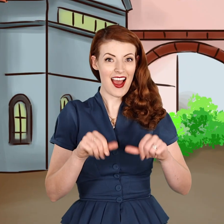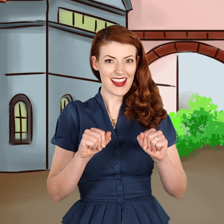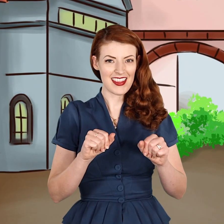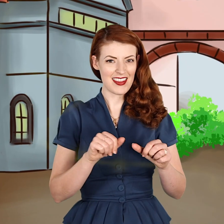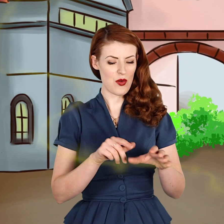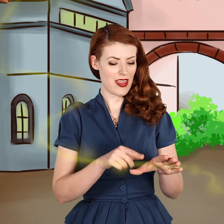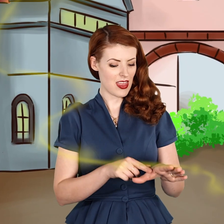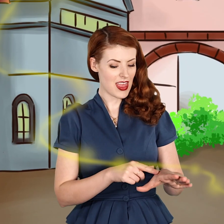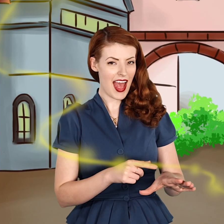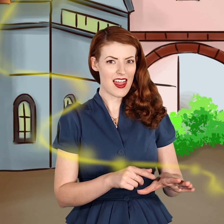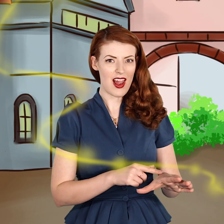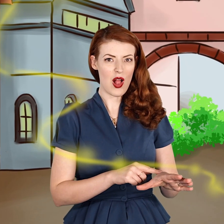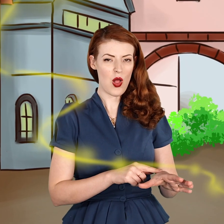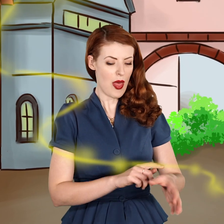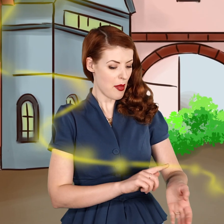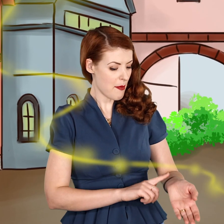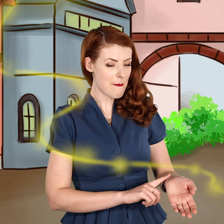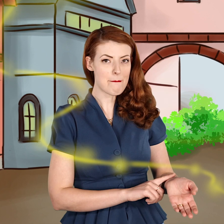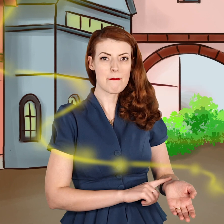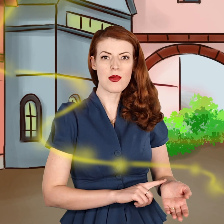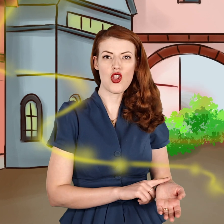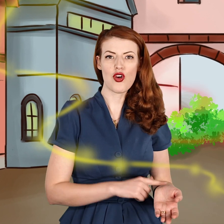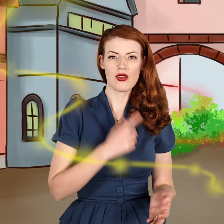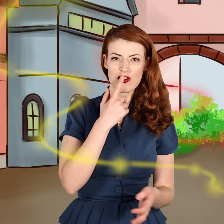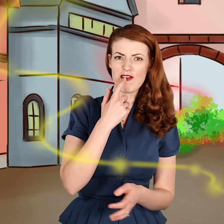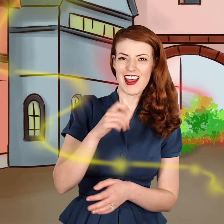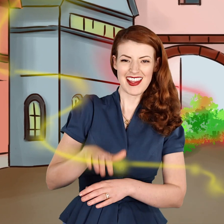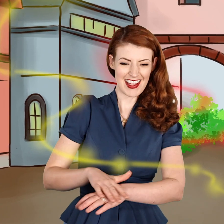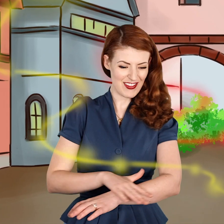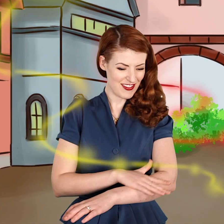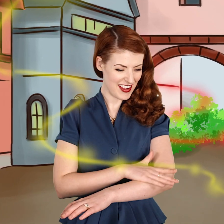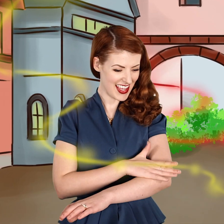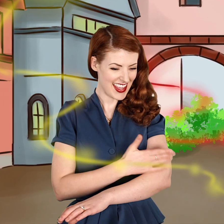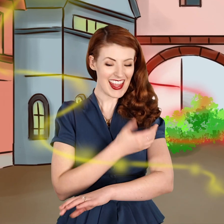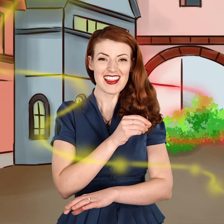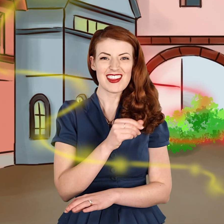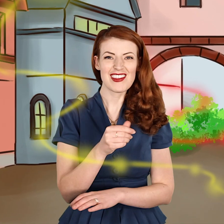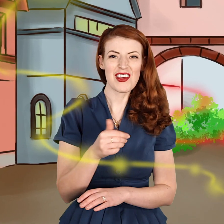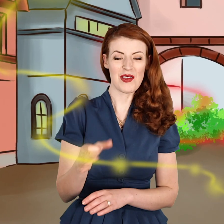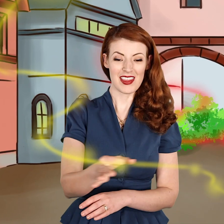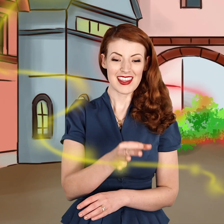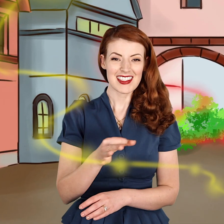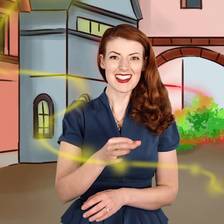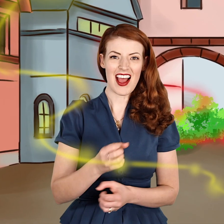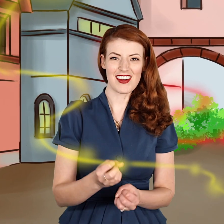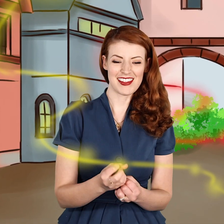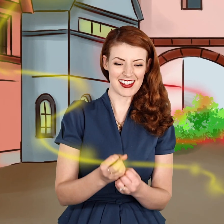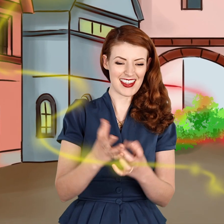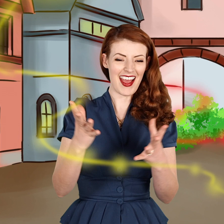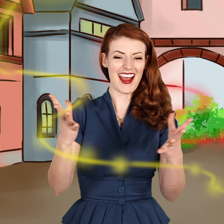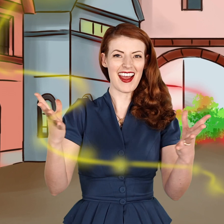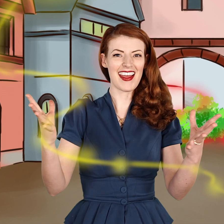It started with yellow, then blue, red, and green, and soon the town shined like a beam!